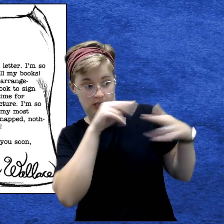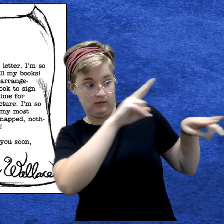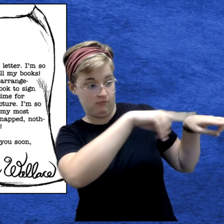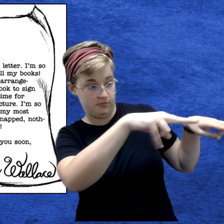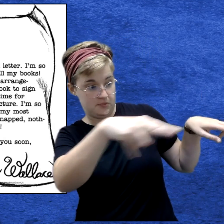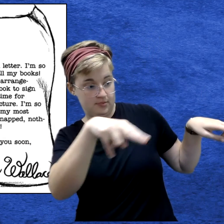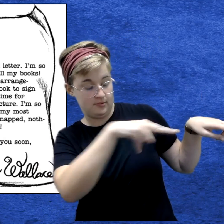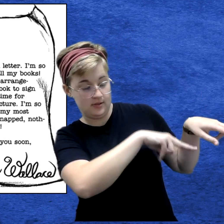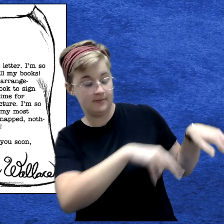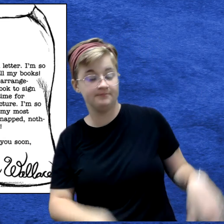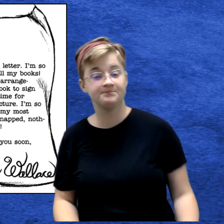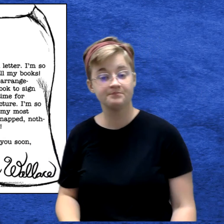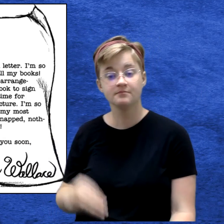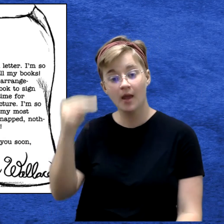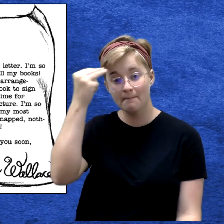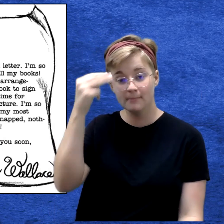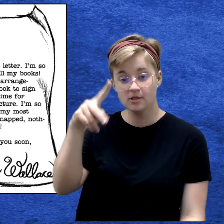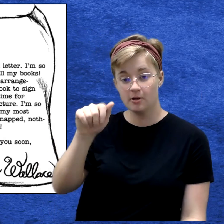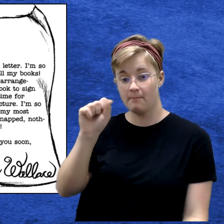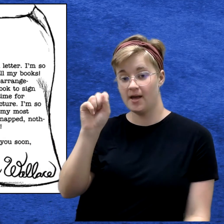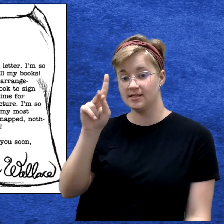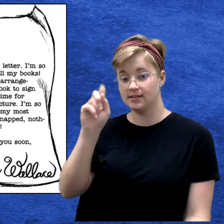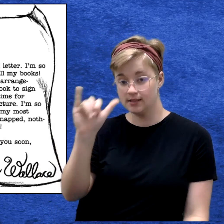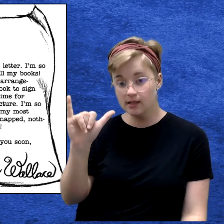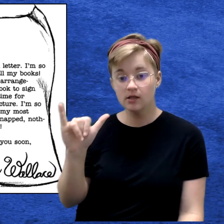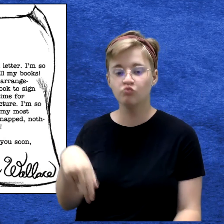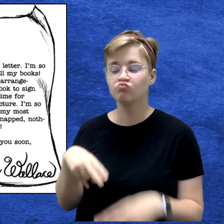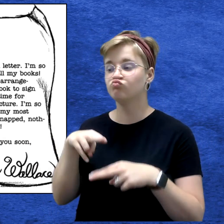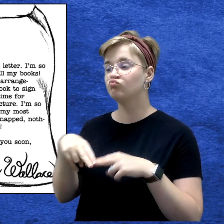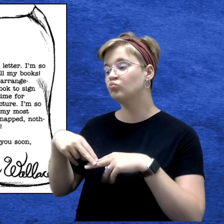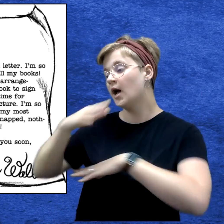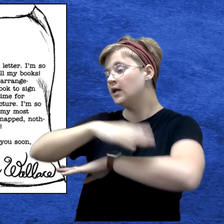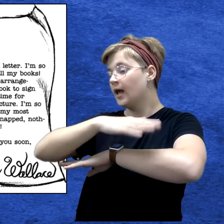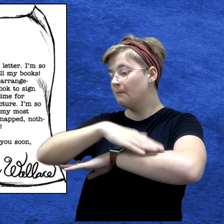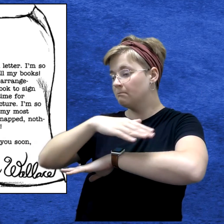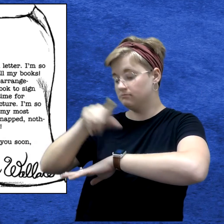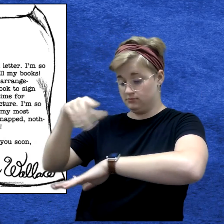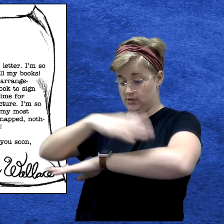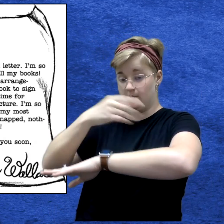A big white sign on the table said WELCOME, WALLIS WALLACE!